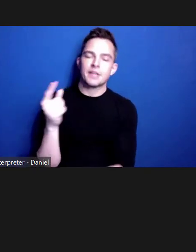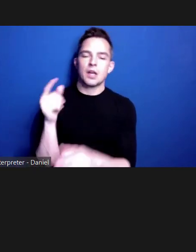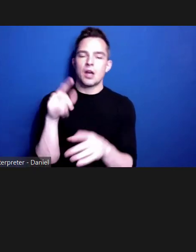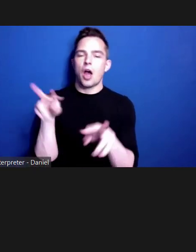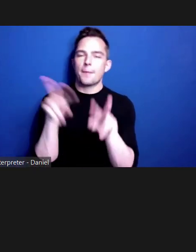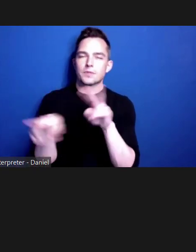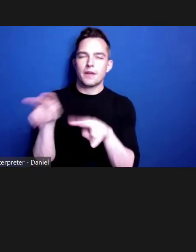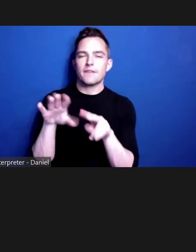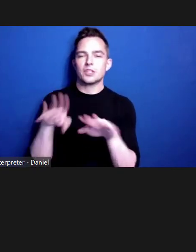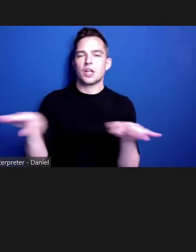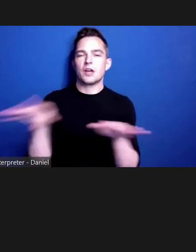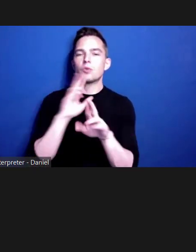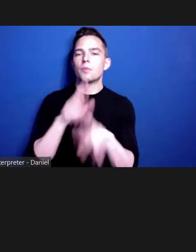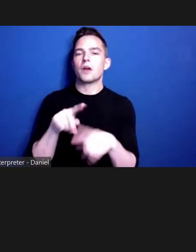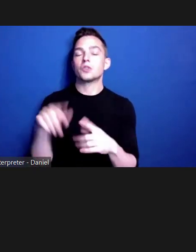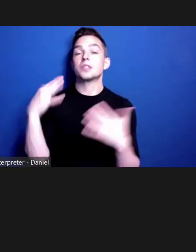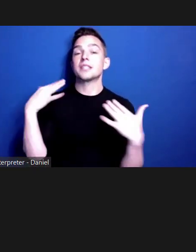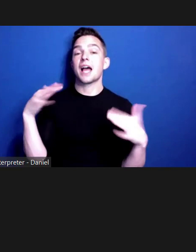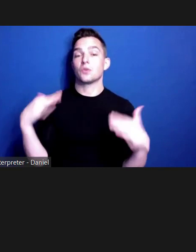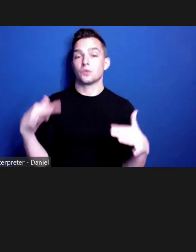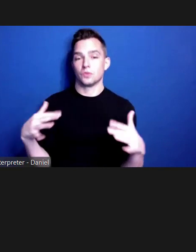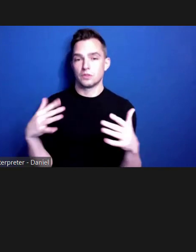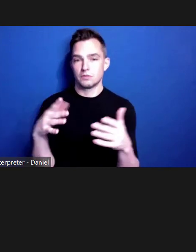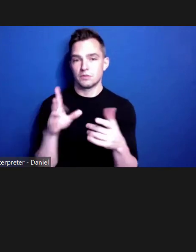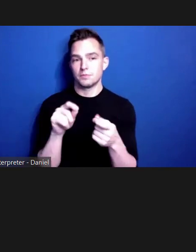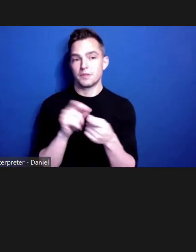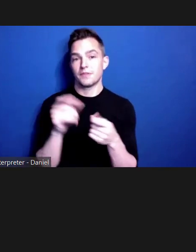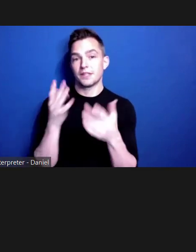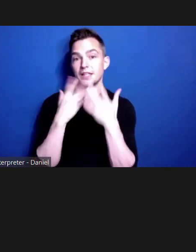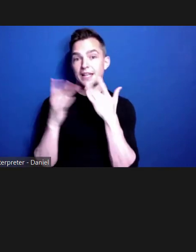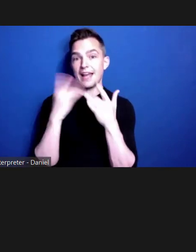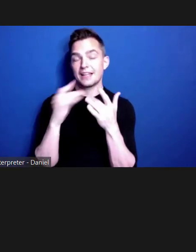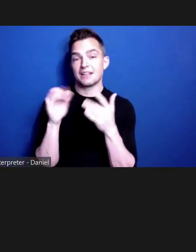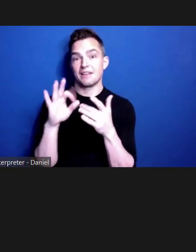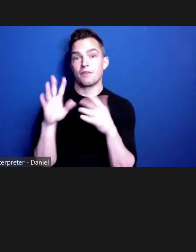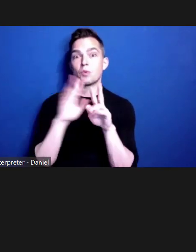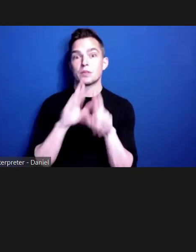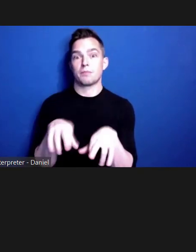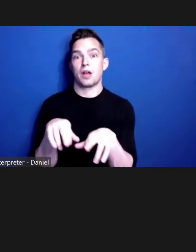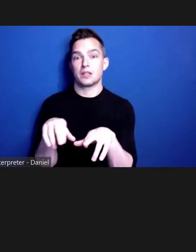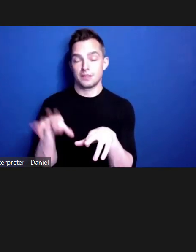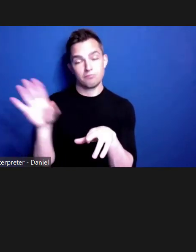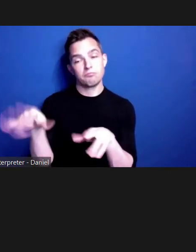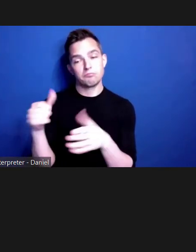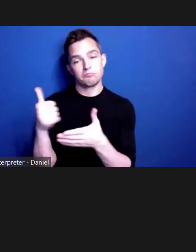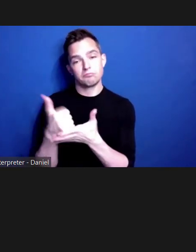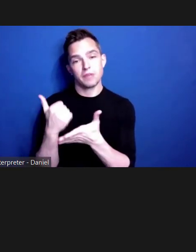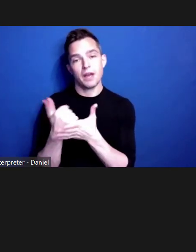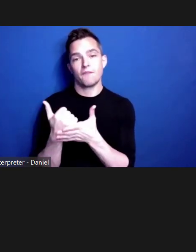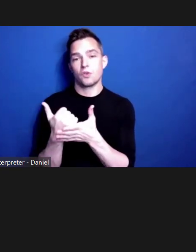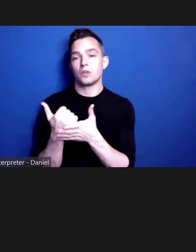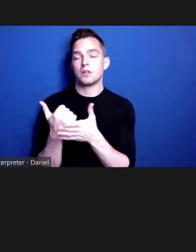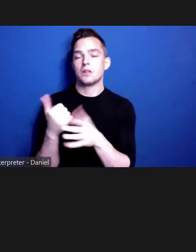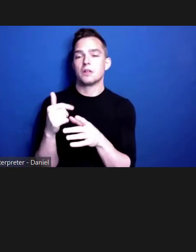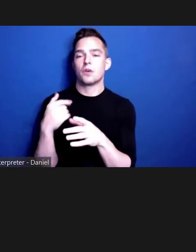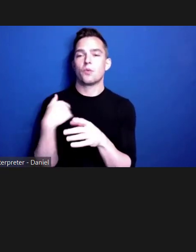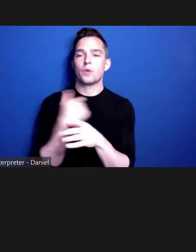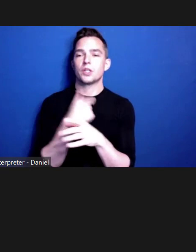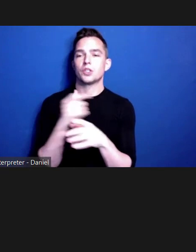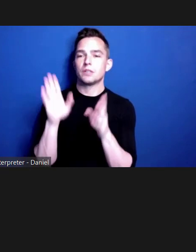Don't get me wrong, a response to a to sound or lack of response can be helpful and we should pay attention to how a children do or